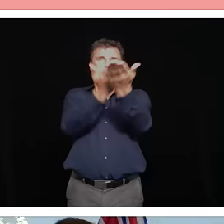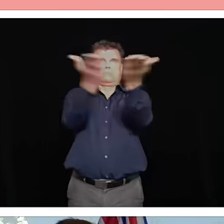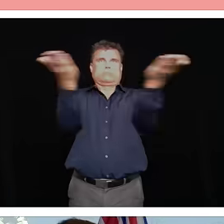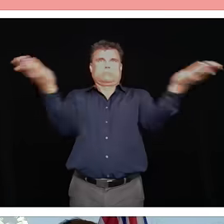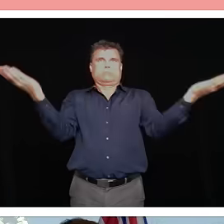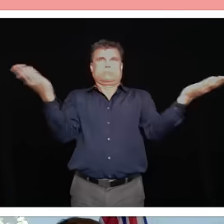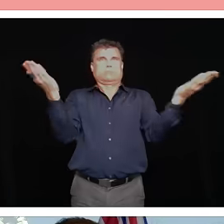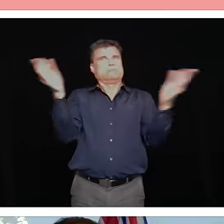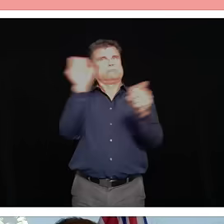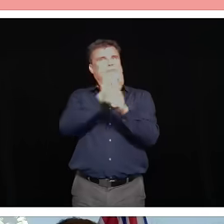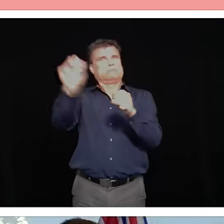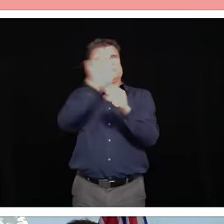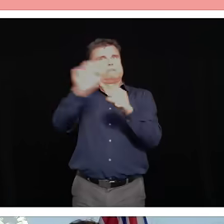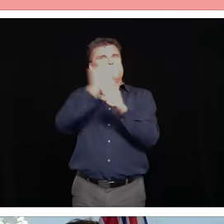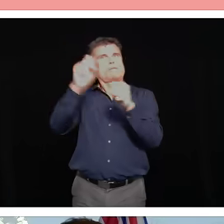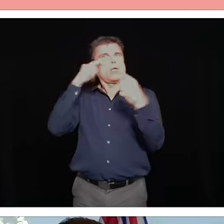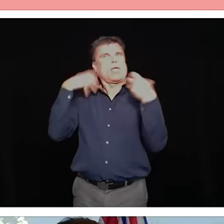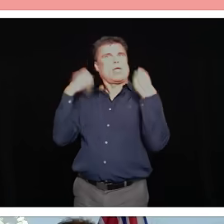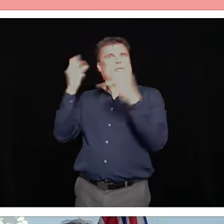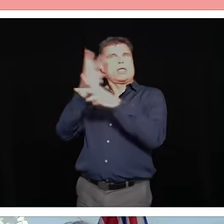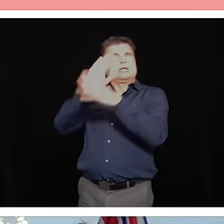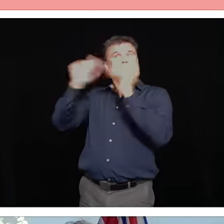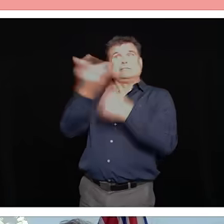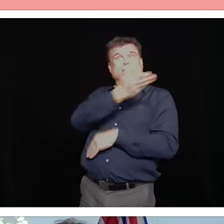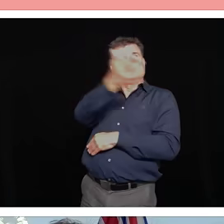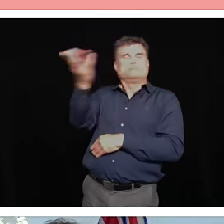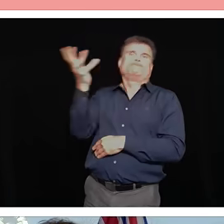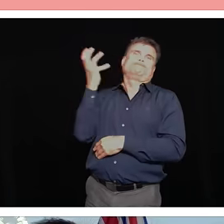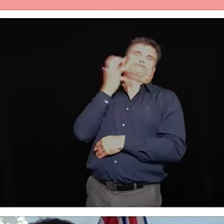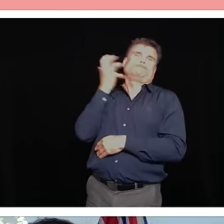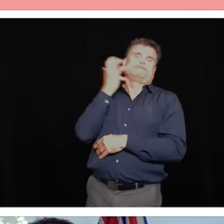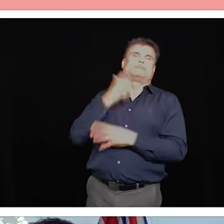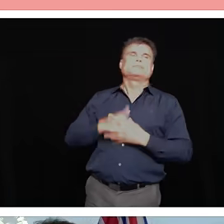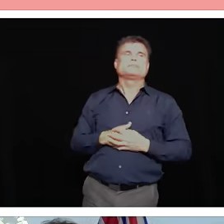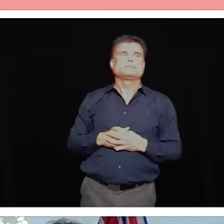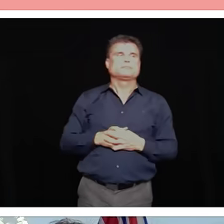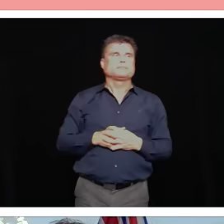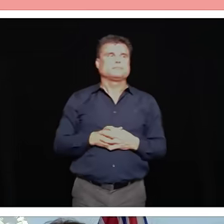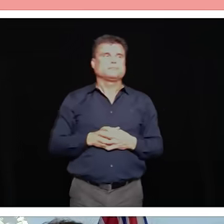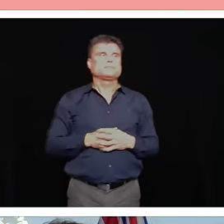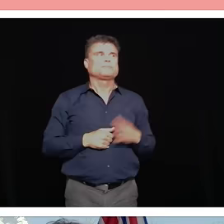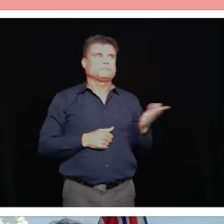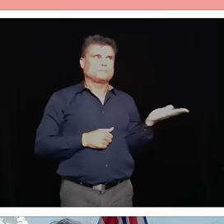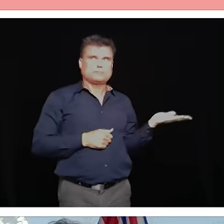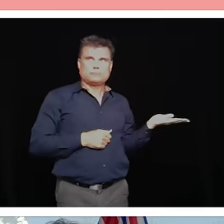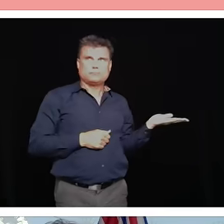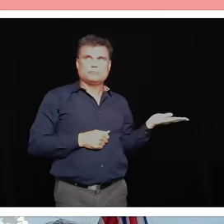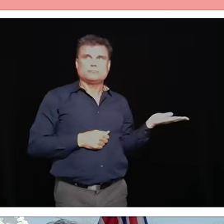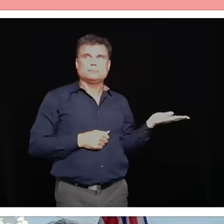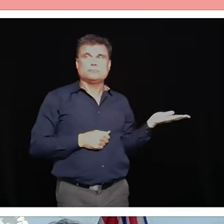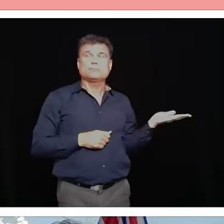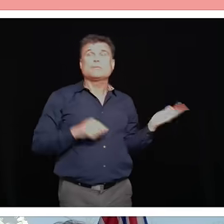One meter is also good. If you're with the same group of people that you see regularly.